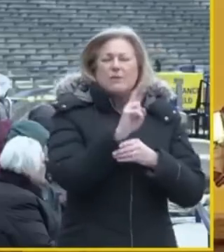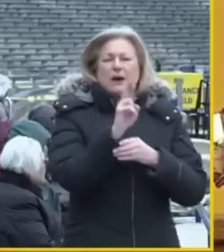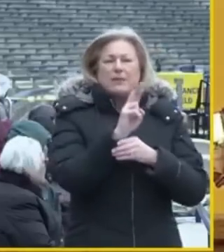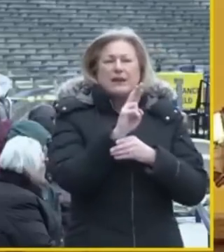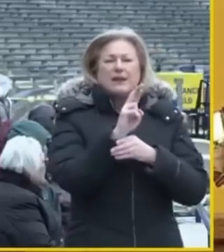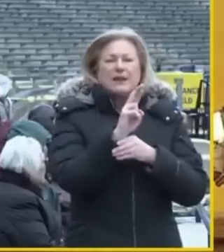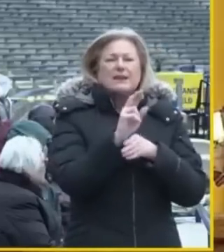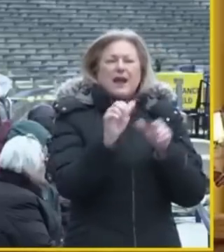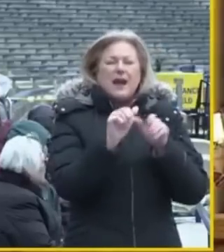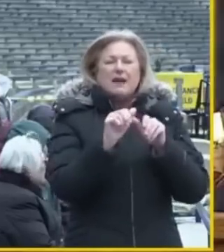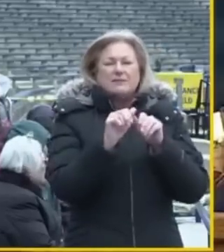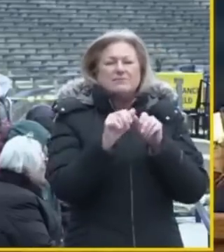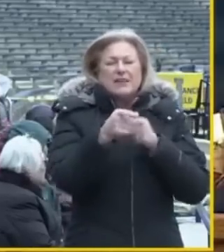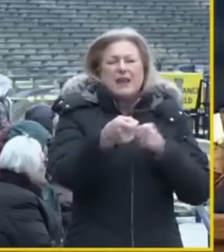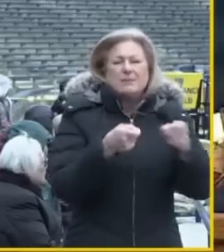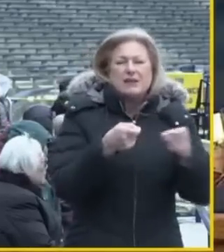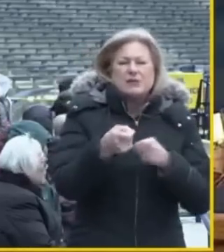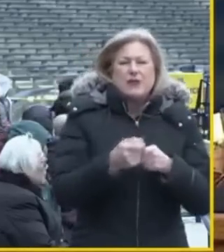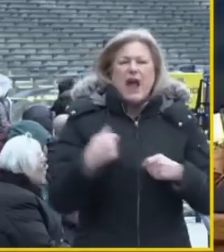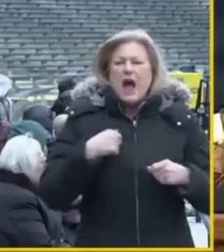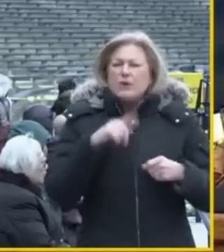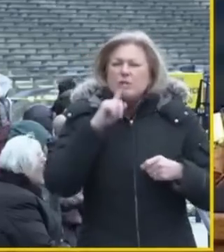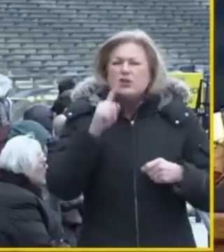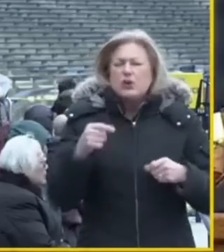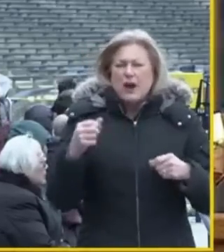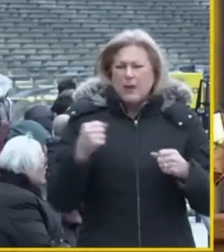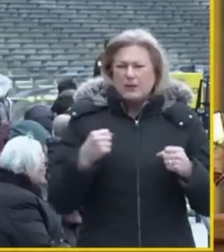that my family had fought for and stood for.